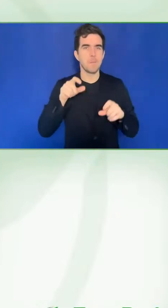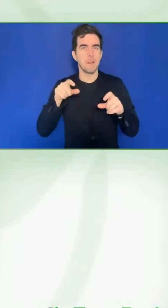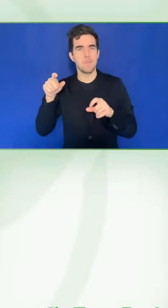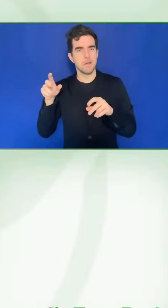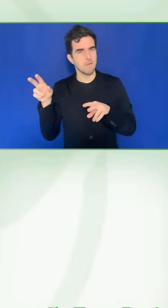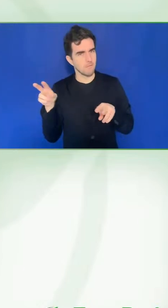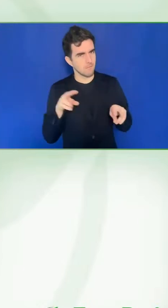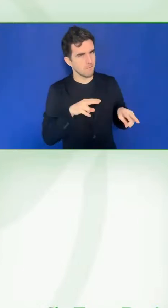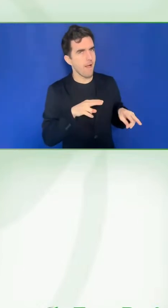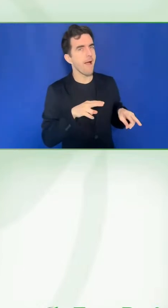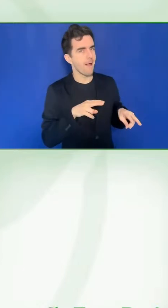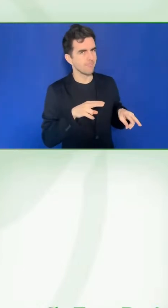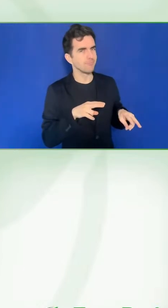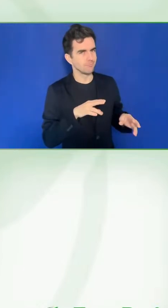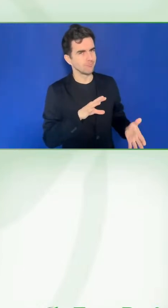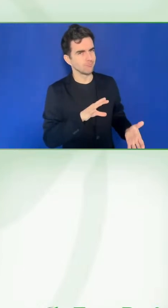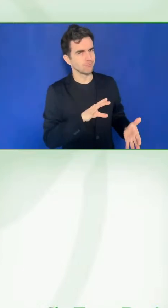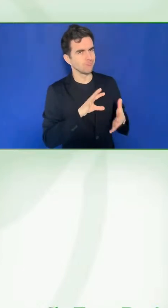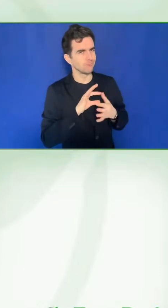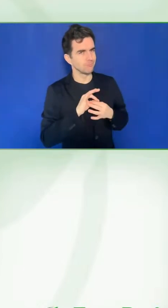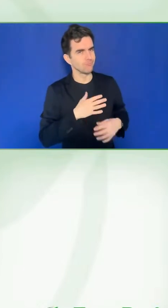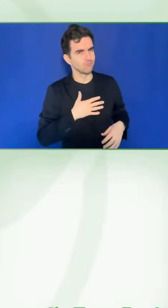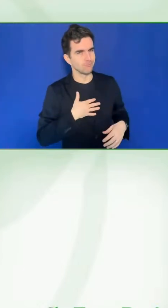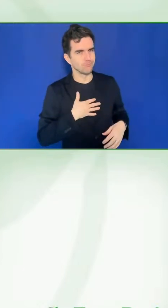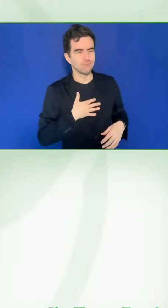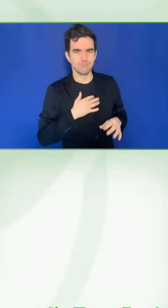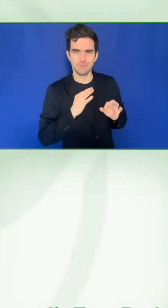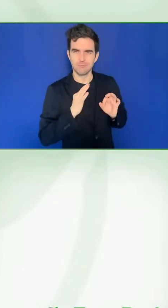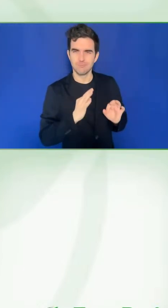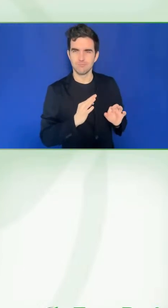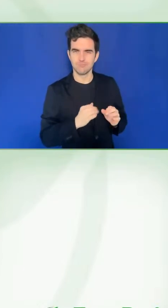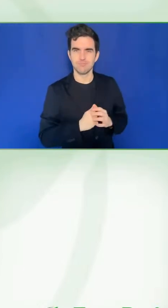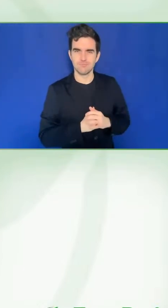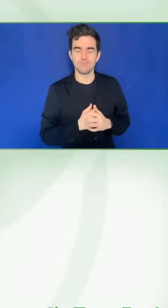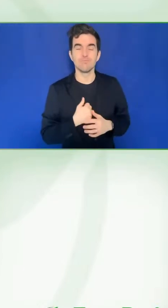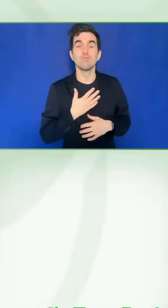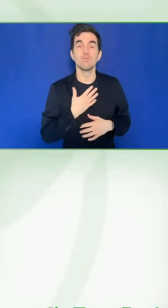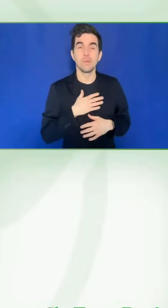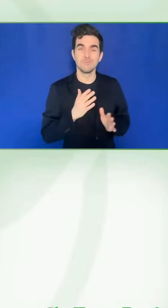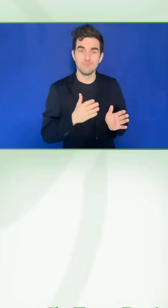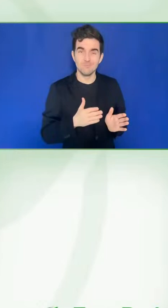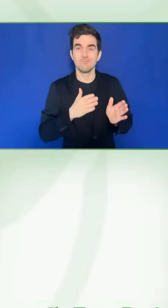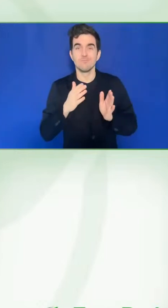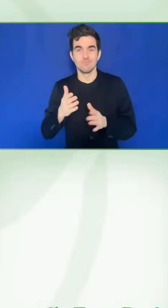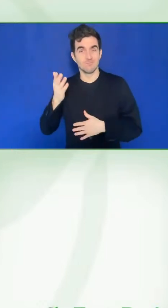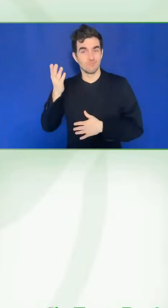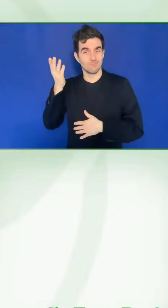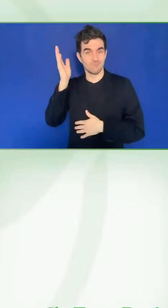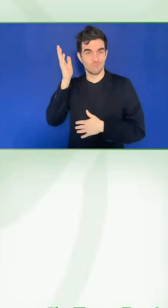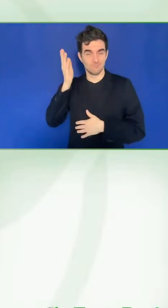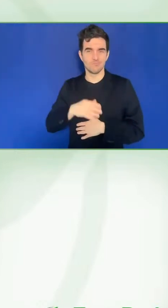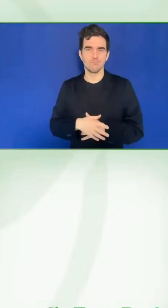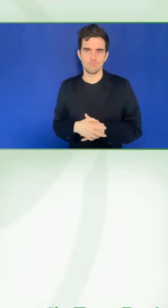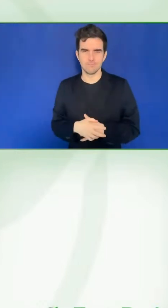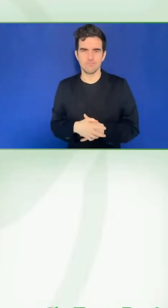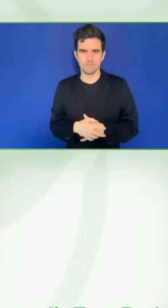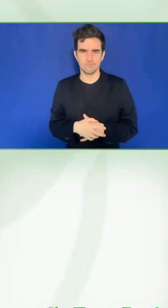The past four years of the program have focused on three interrelated fields that you see